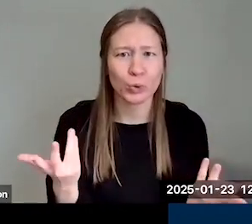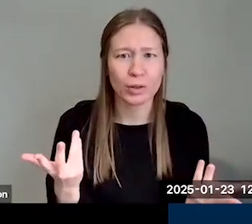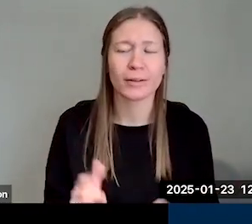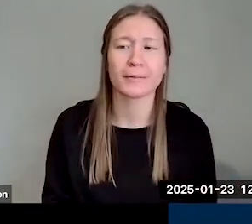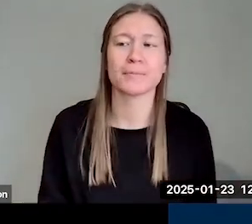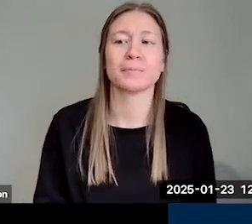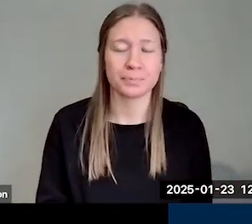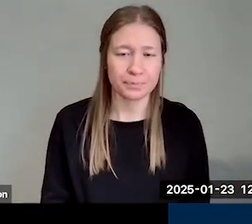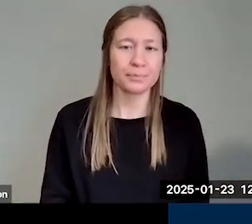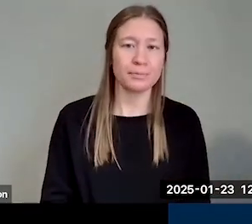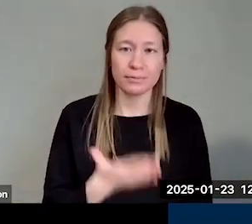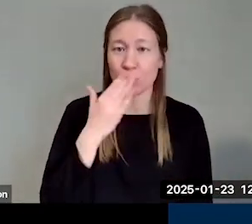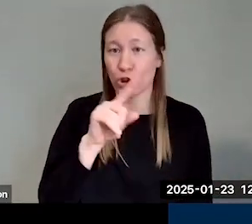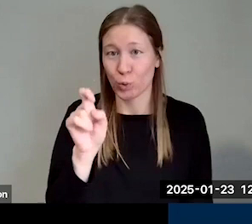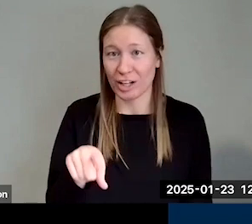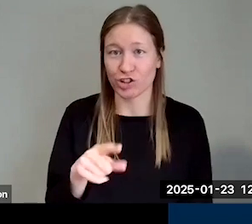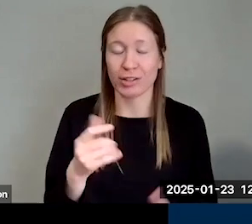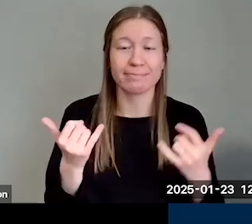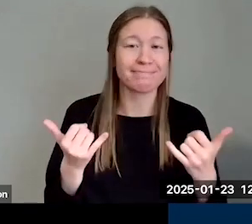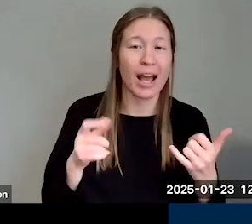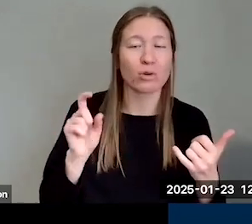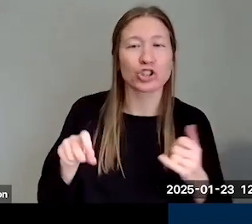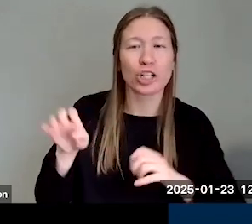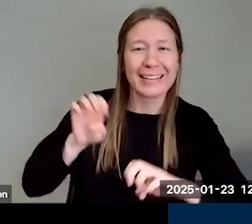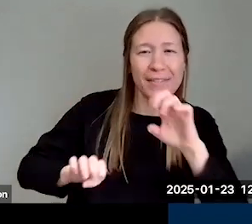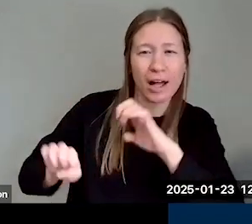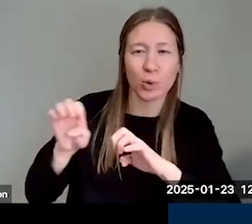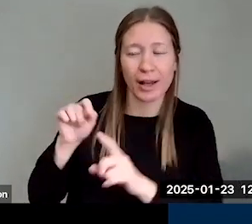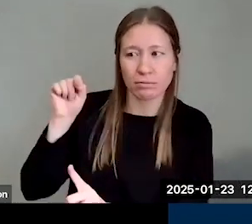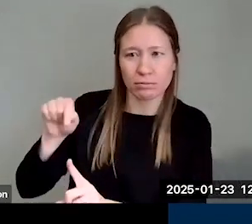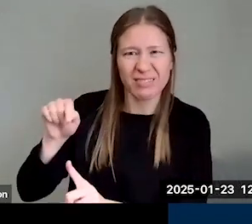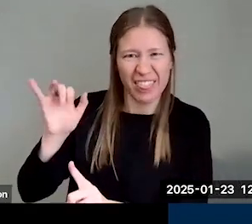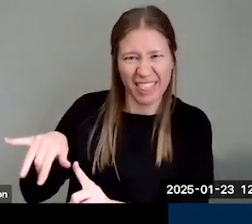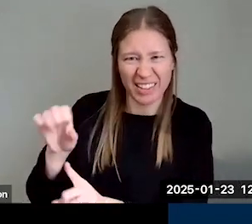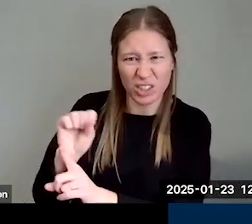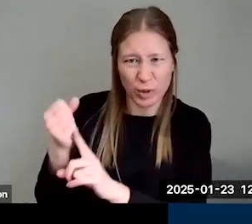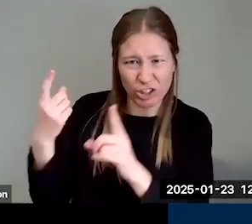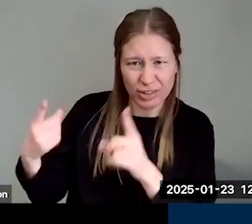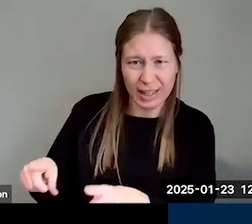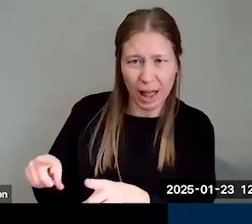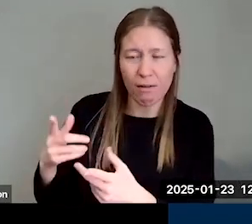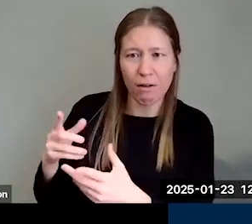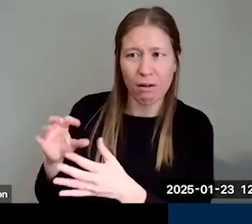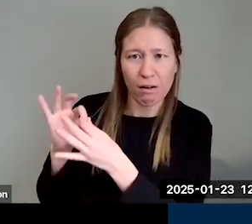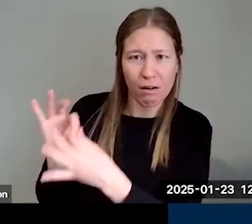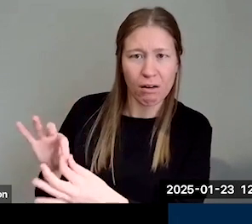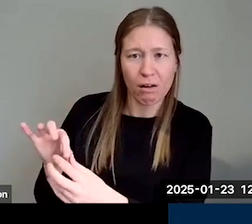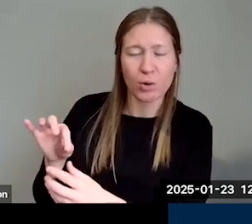of course to evaluate whether this is a safety issue and allow the individual to utilize